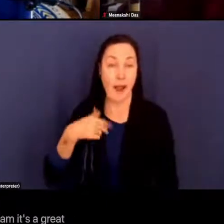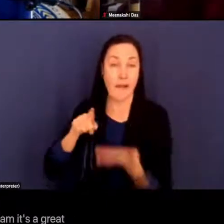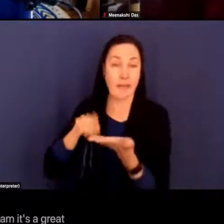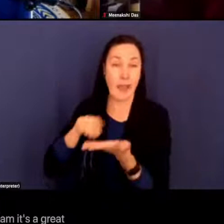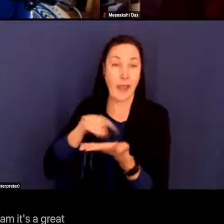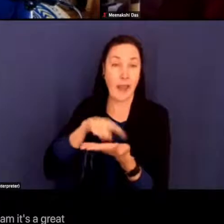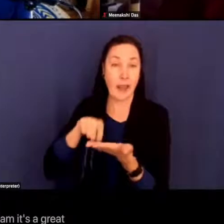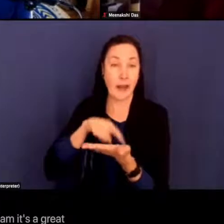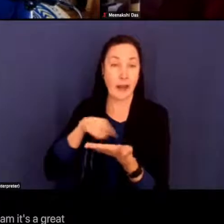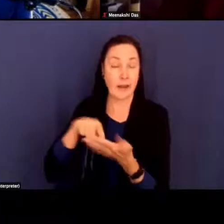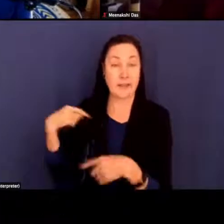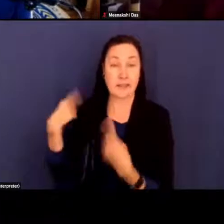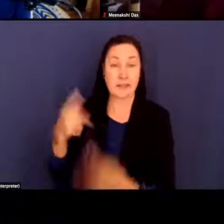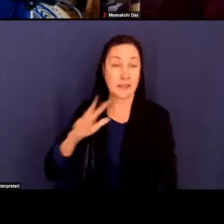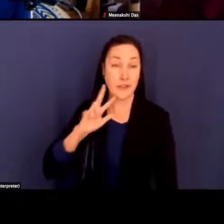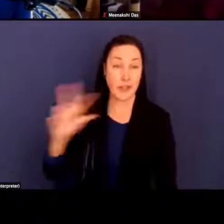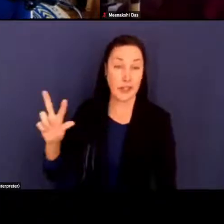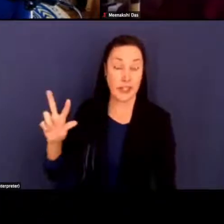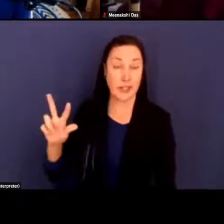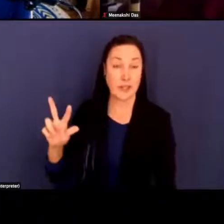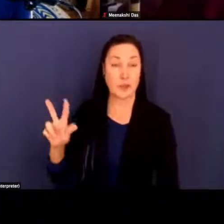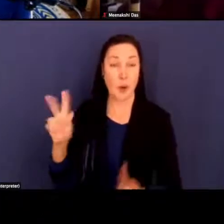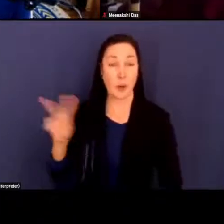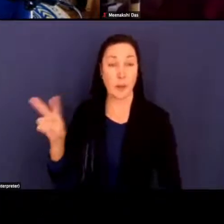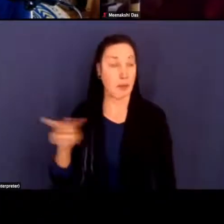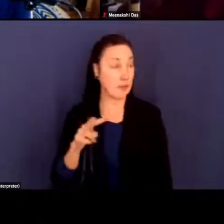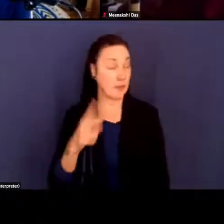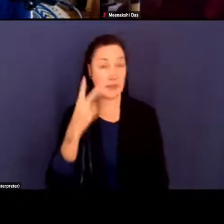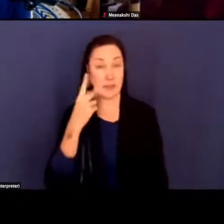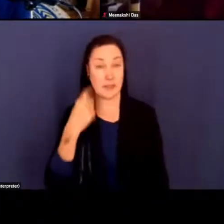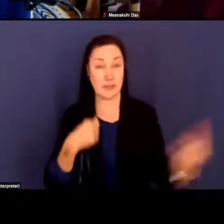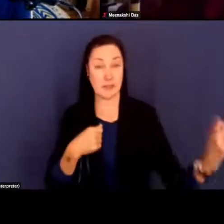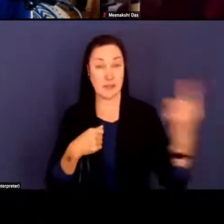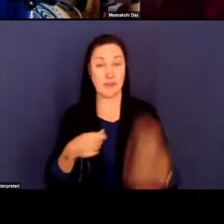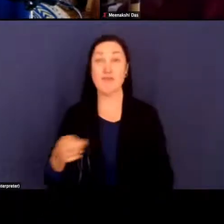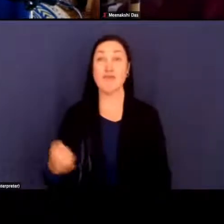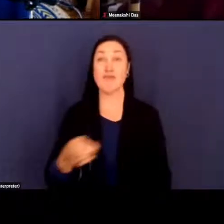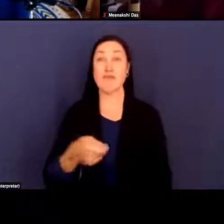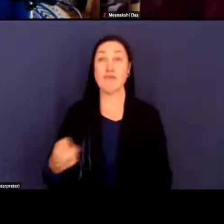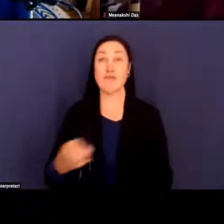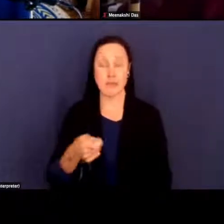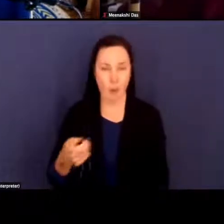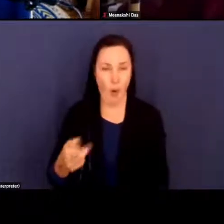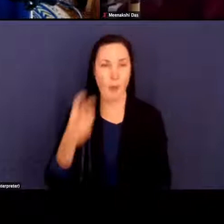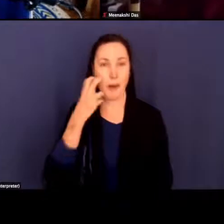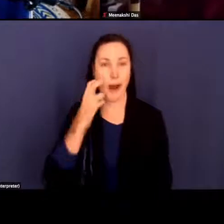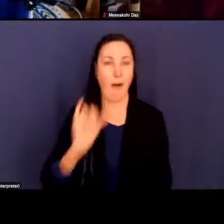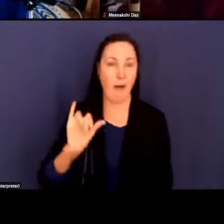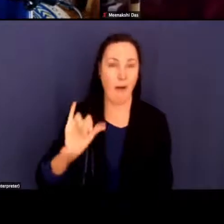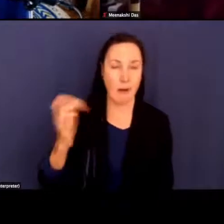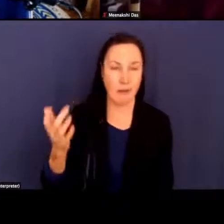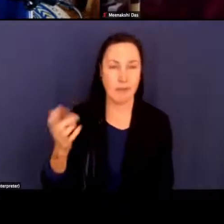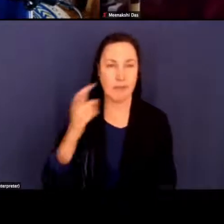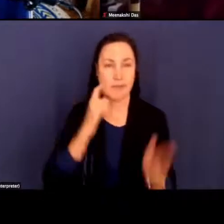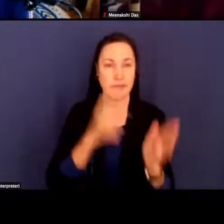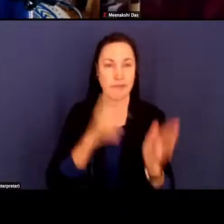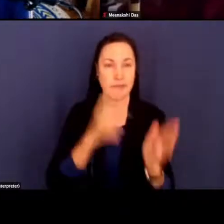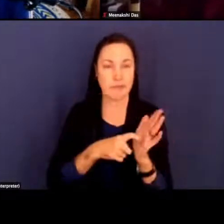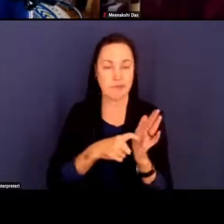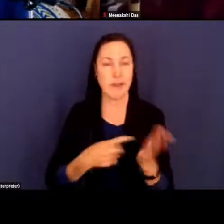three years old. People pretty much know, Okay he's not going to be able to see the whiteboard, he s not going to be able to see what we are presenting. A lot of people should know that.